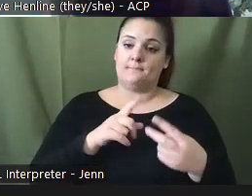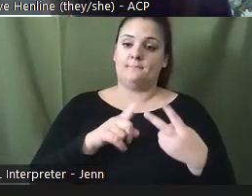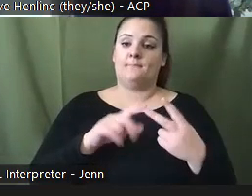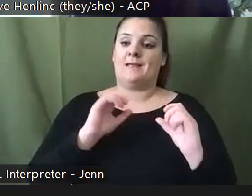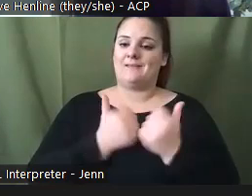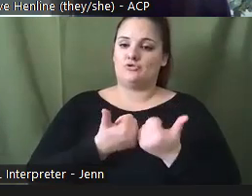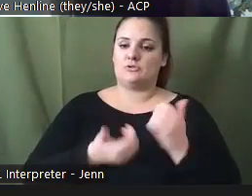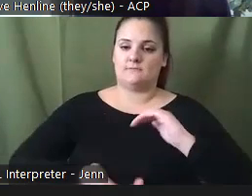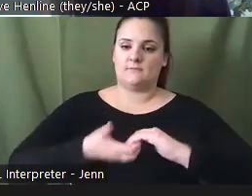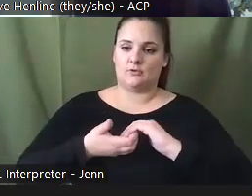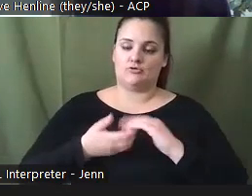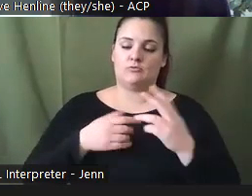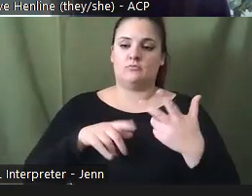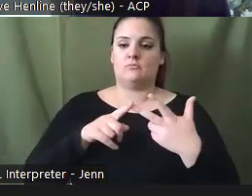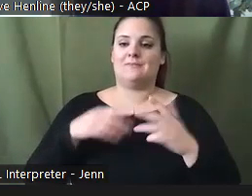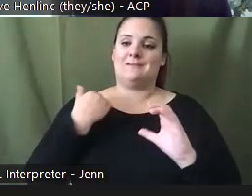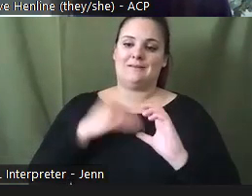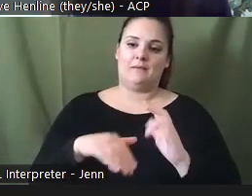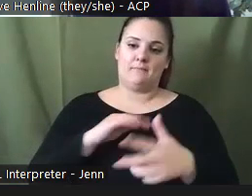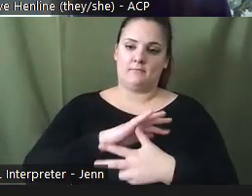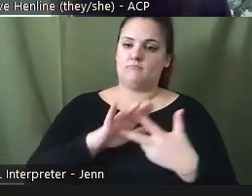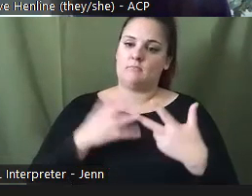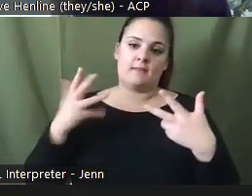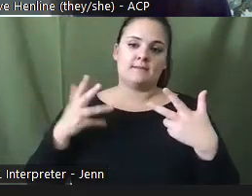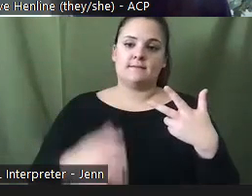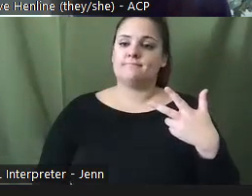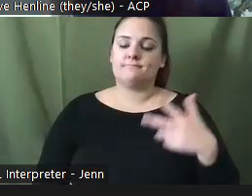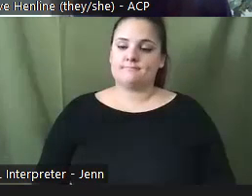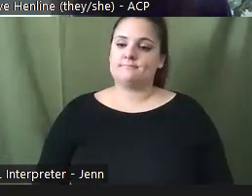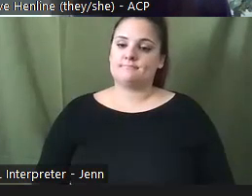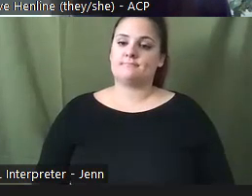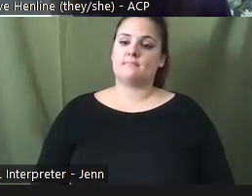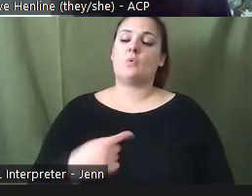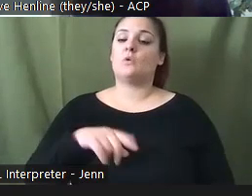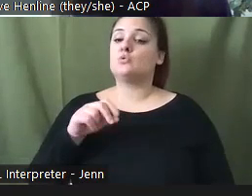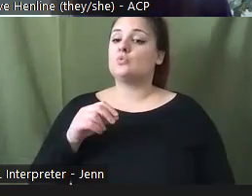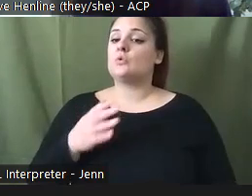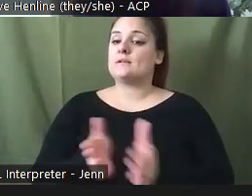email address so that they can get a hold of you. We do ask people for their middle names and last